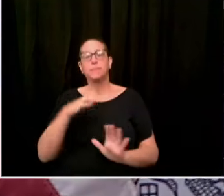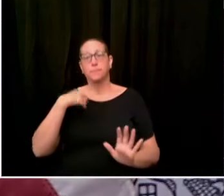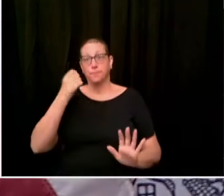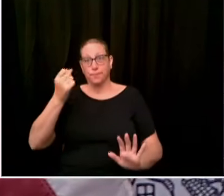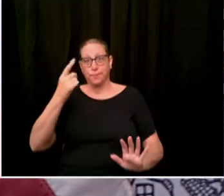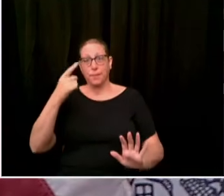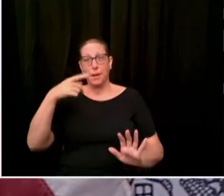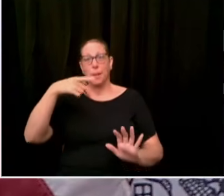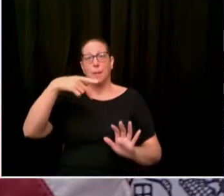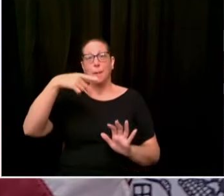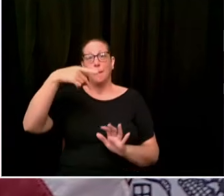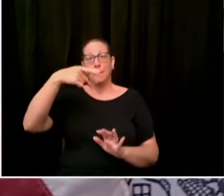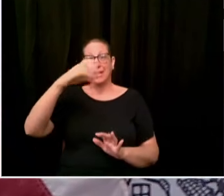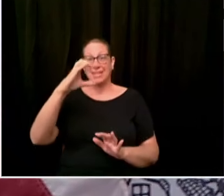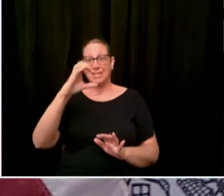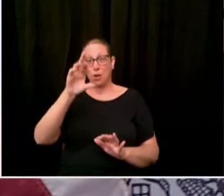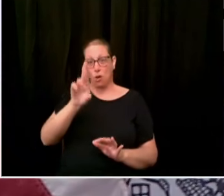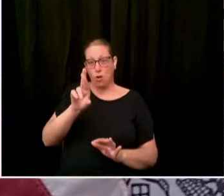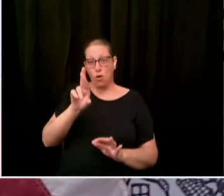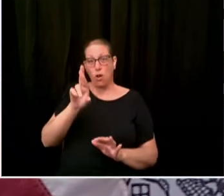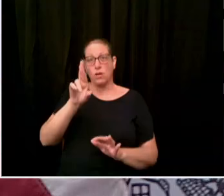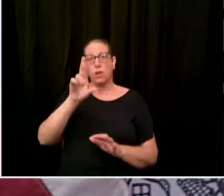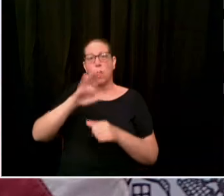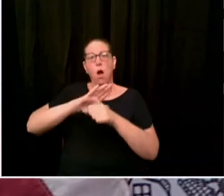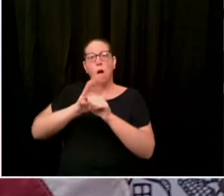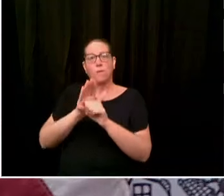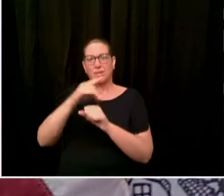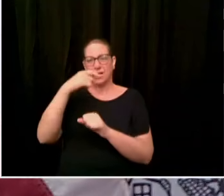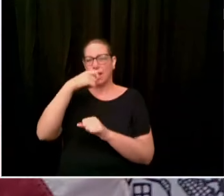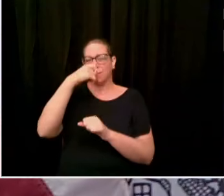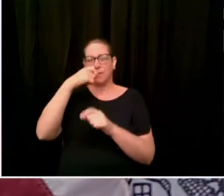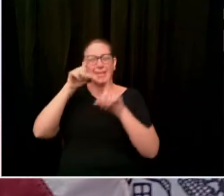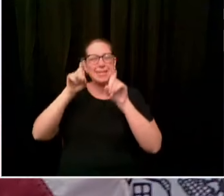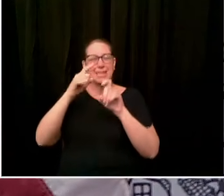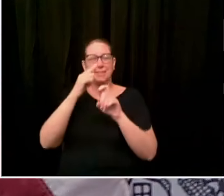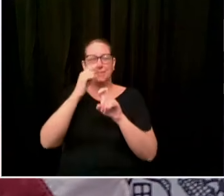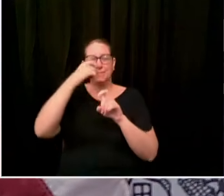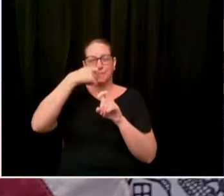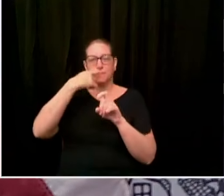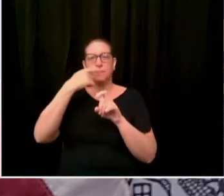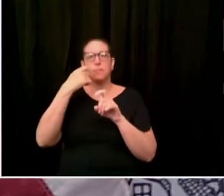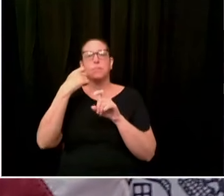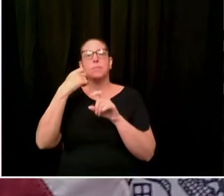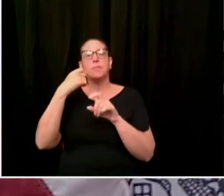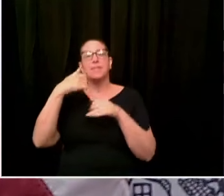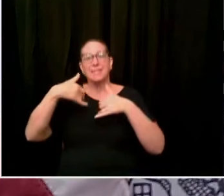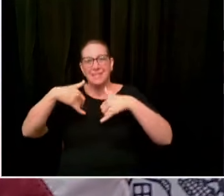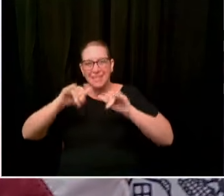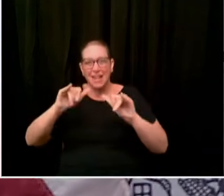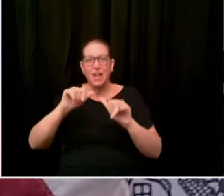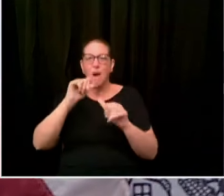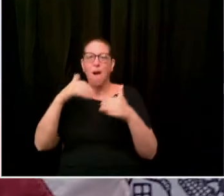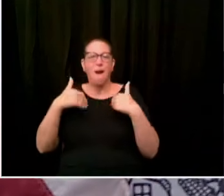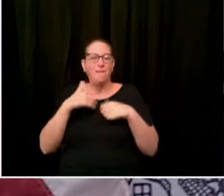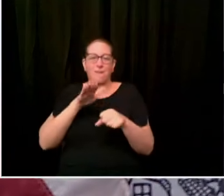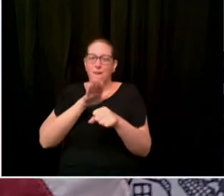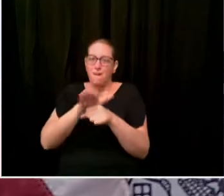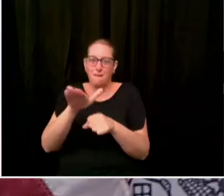GETTING TESTED? AGAIN, THE PCR TESTING, THE DIAGNOSTIC TESTING WHICH IS STILL IN A VERY